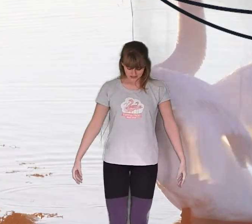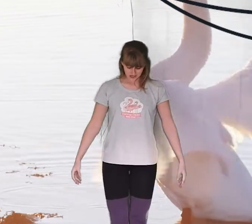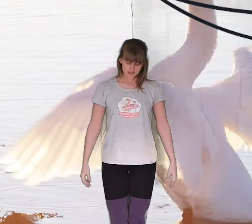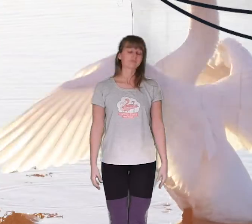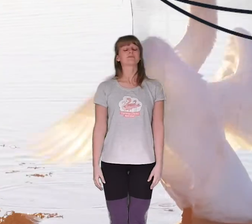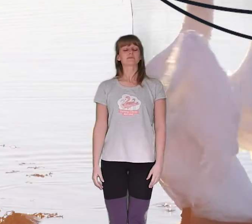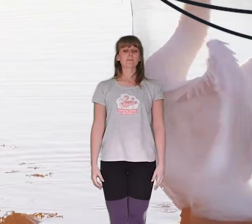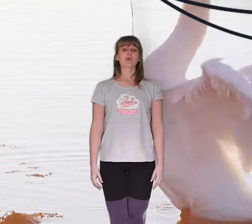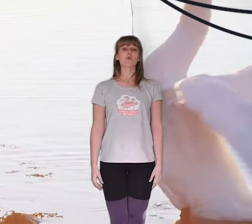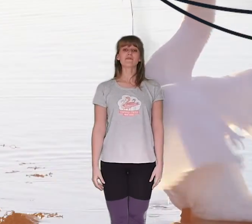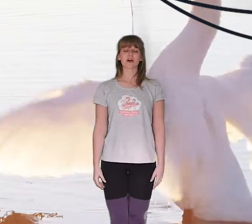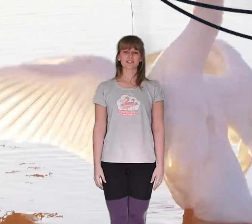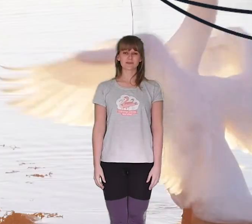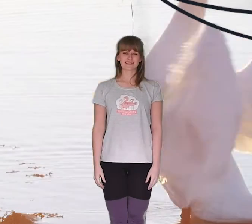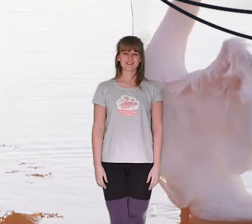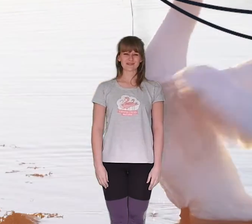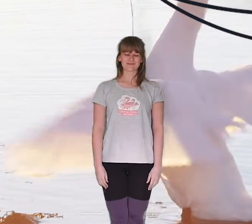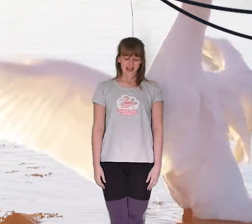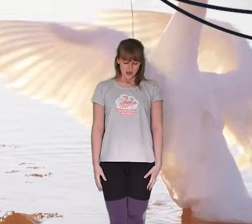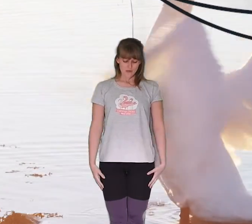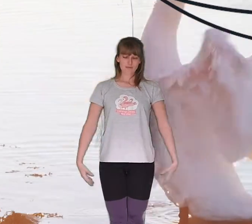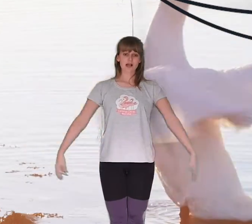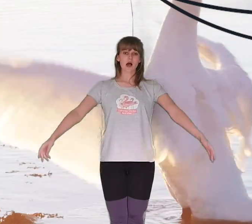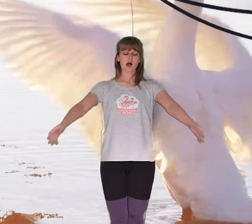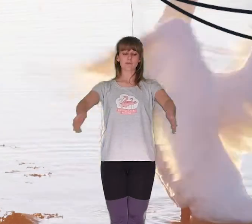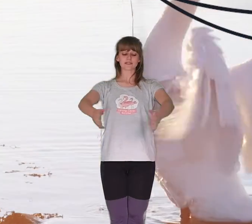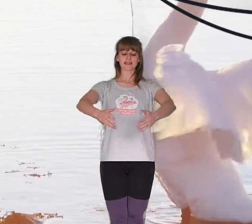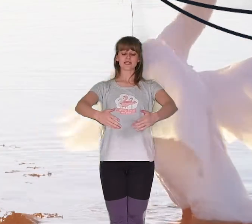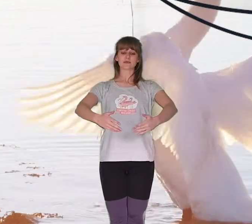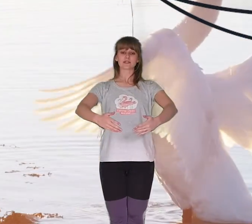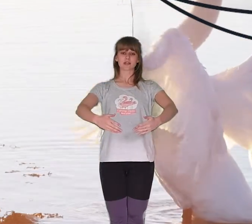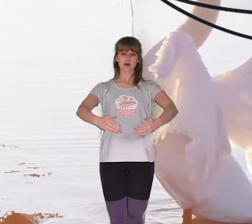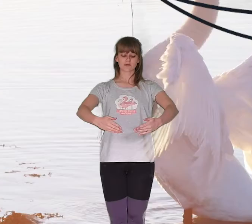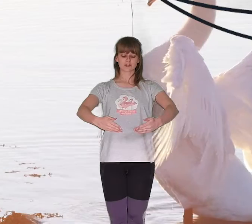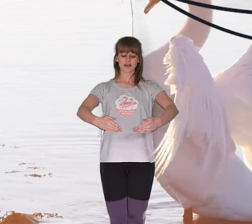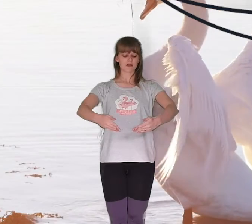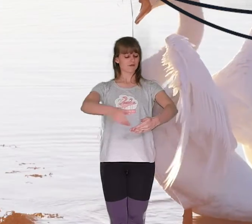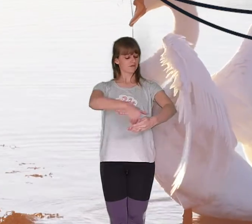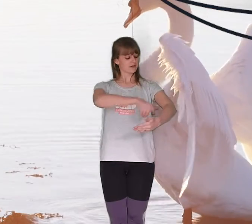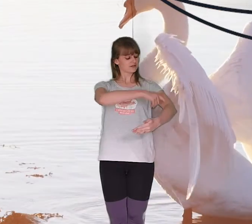to start with first position. We bring our arms into a circle shape in front of